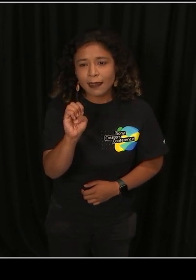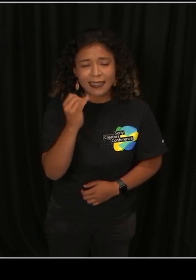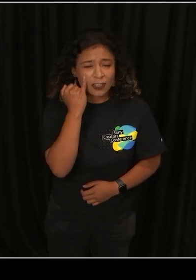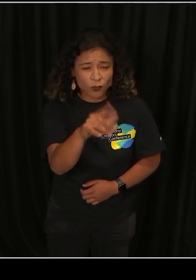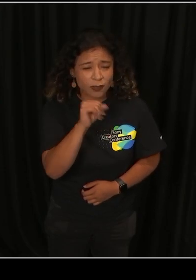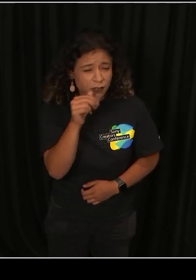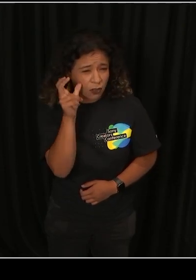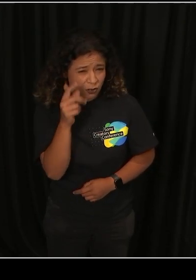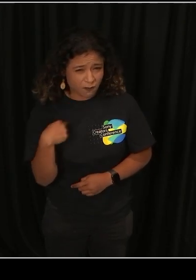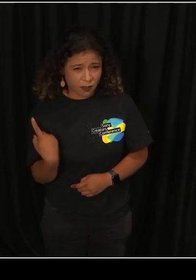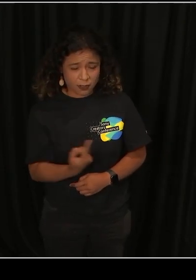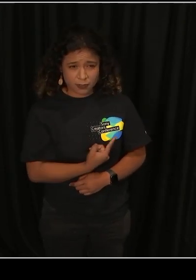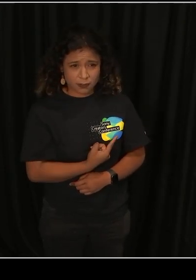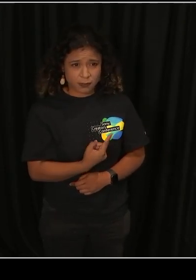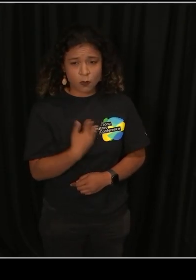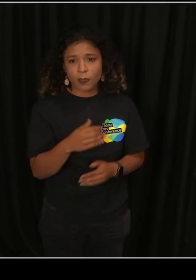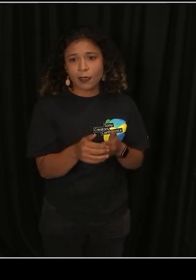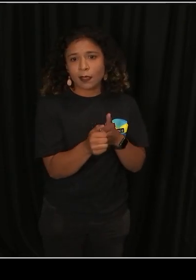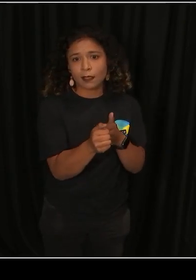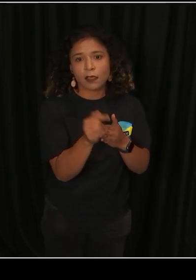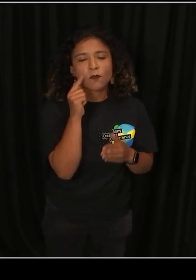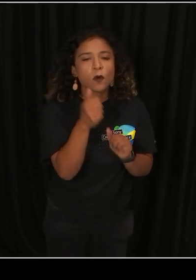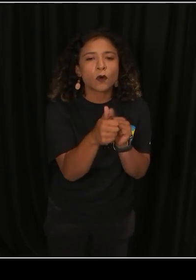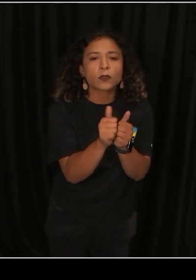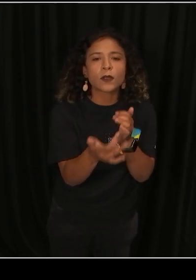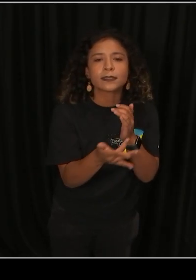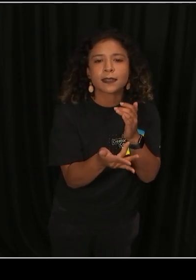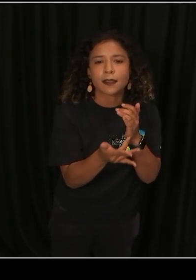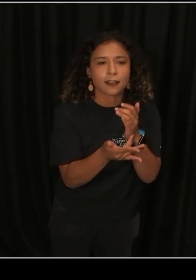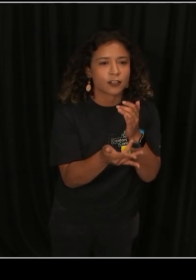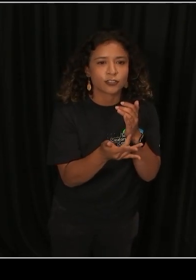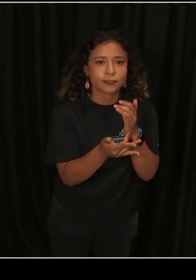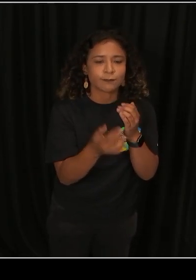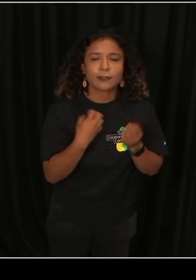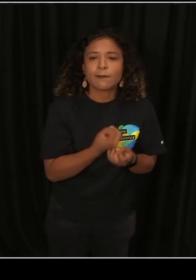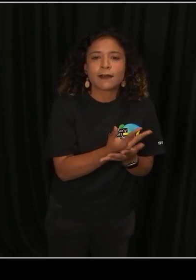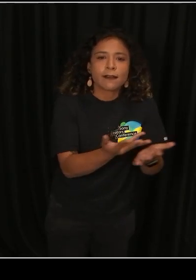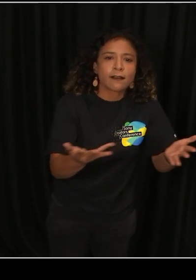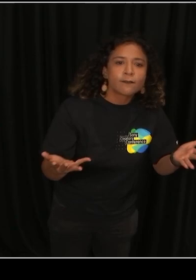we're a global leader in sports technology space, providing officiating and broadcasting enhancement